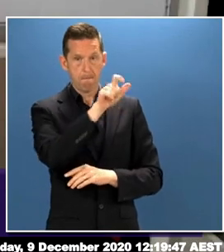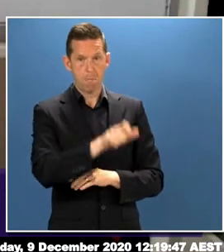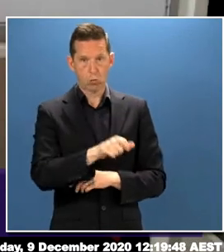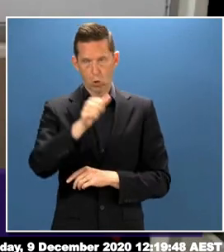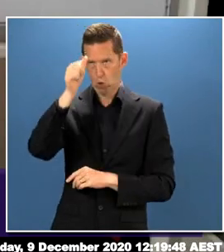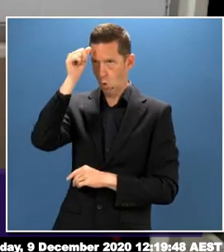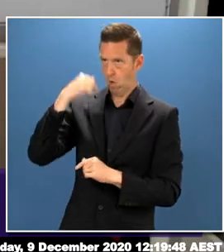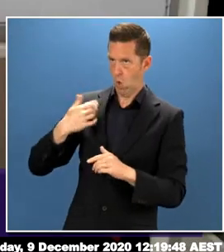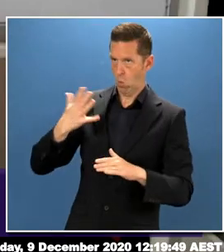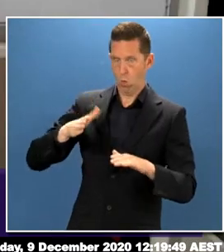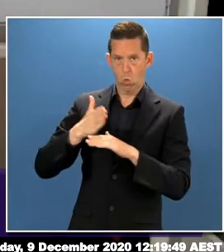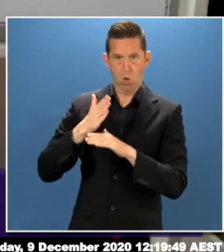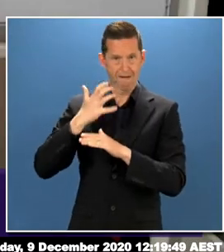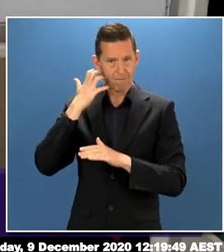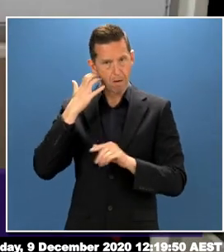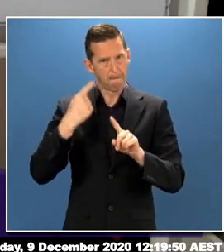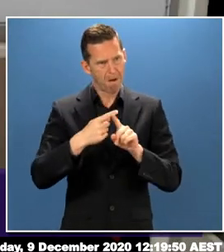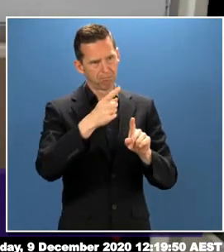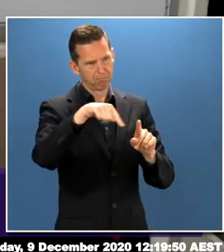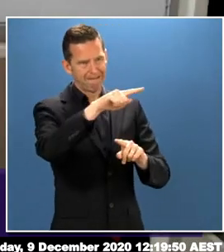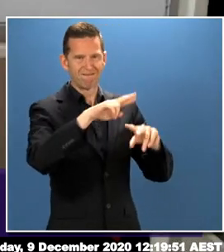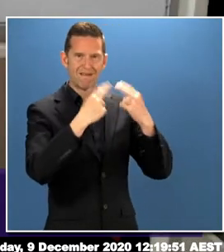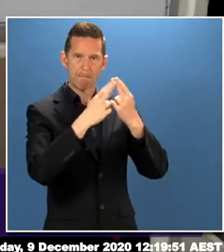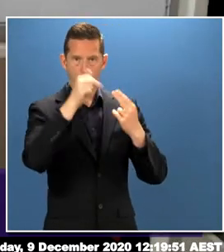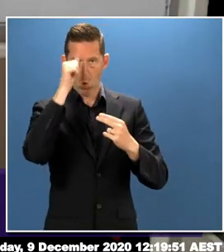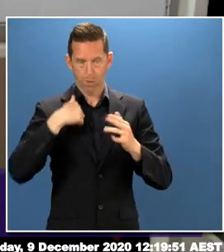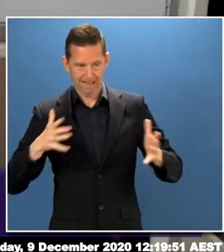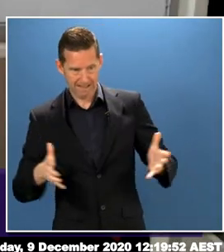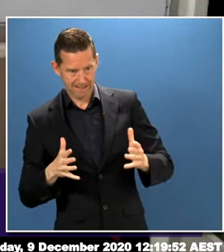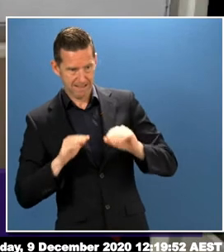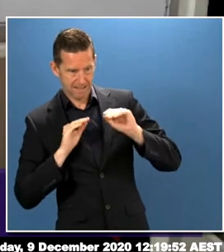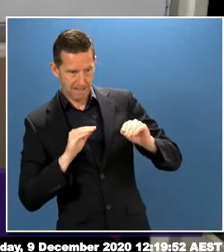and that the family understand that we are working towards work and independence.